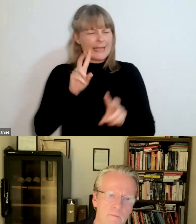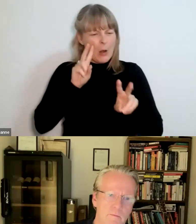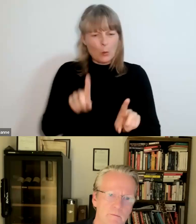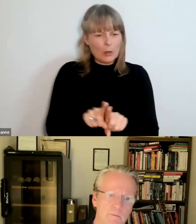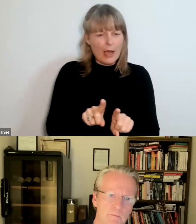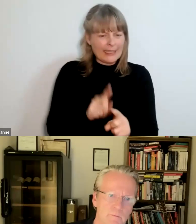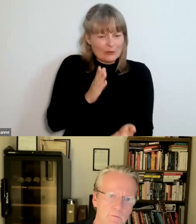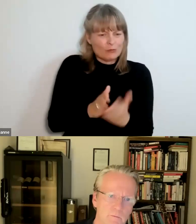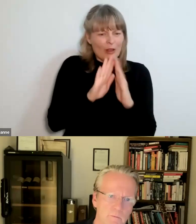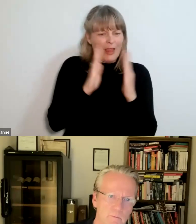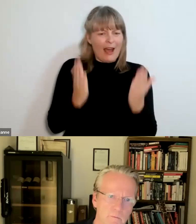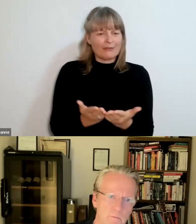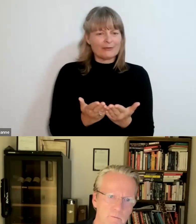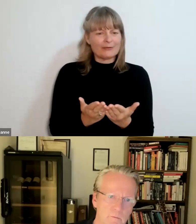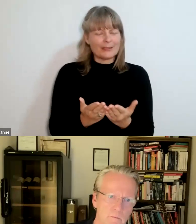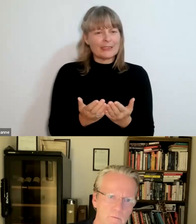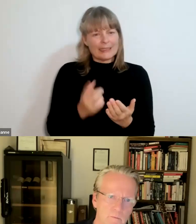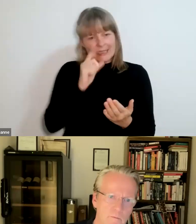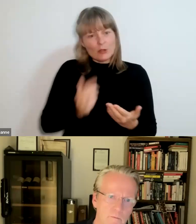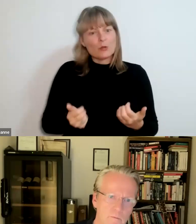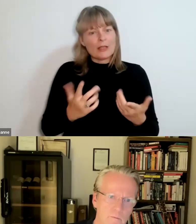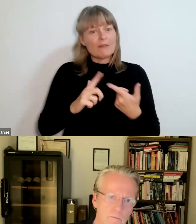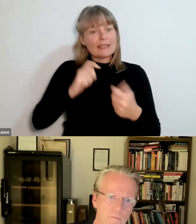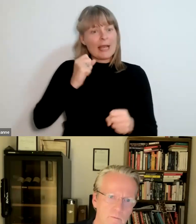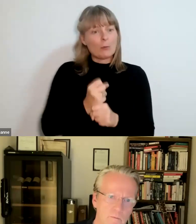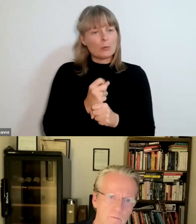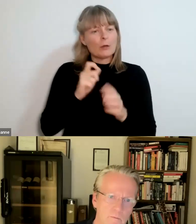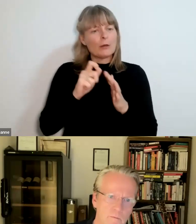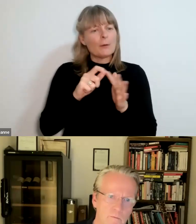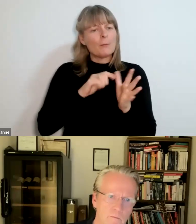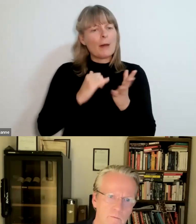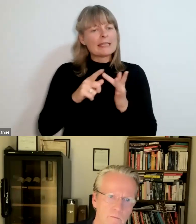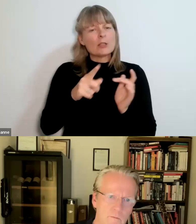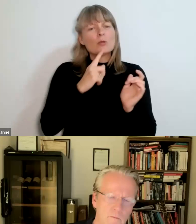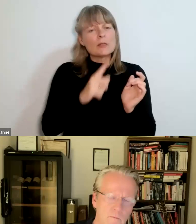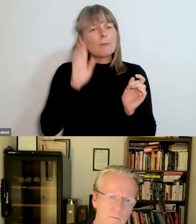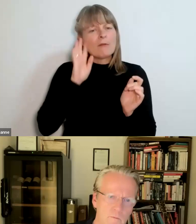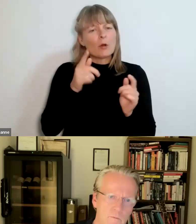Can you provide some examples of what you mean by the whole school doing things differently.